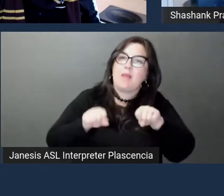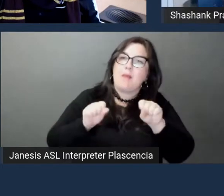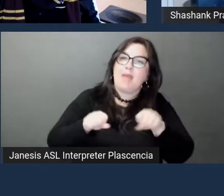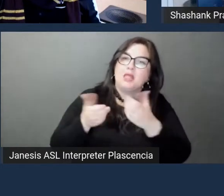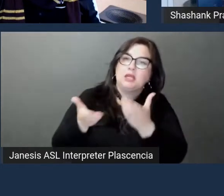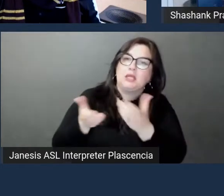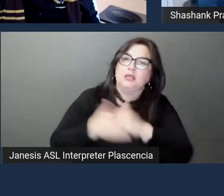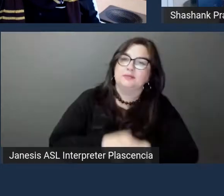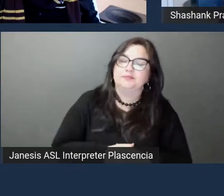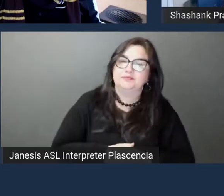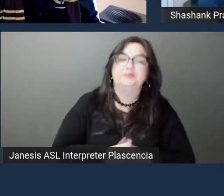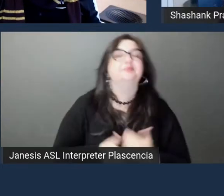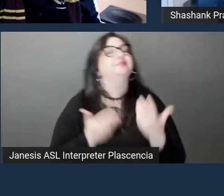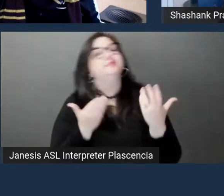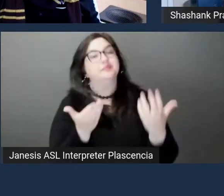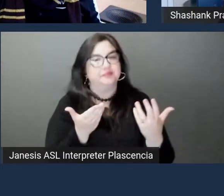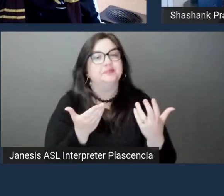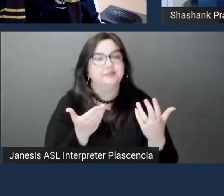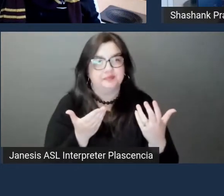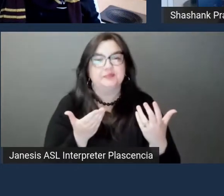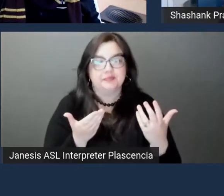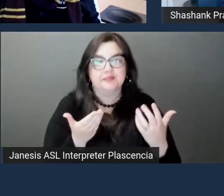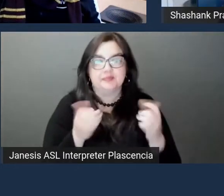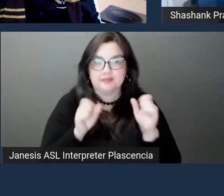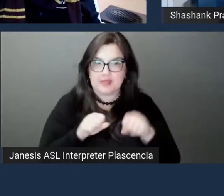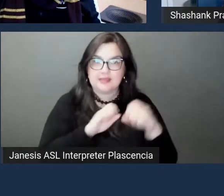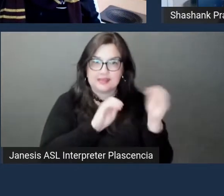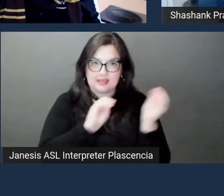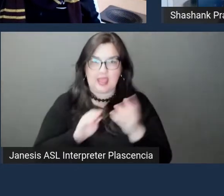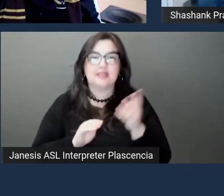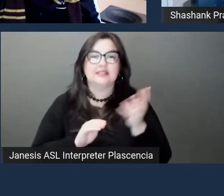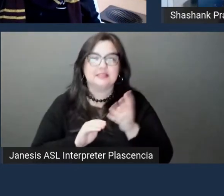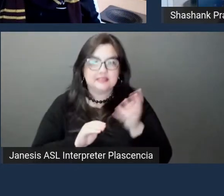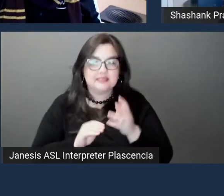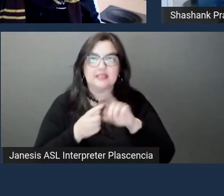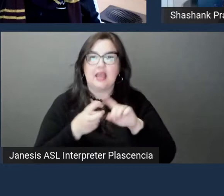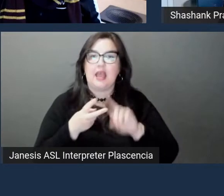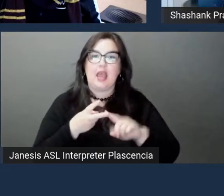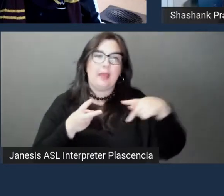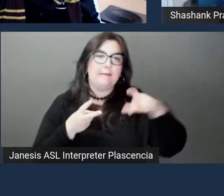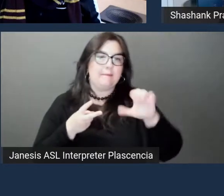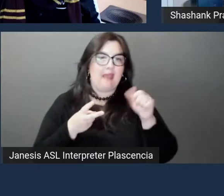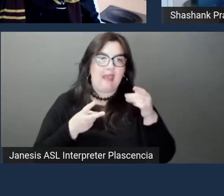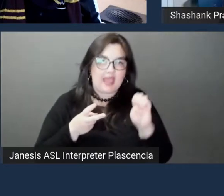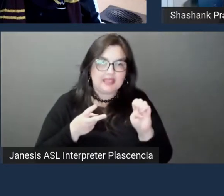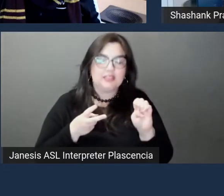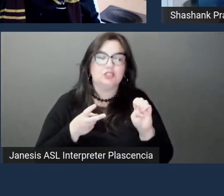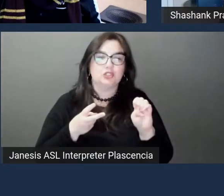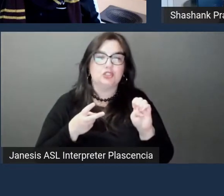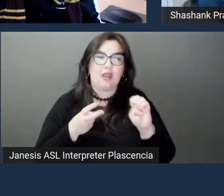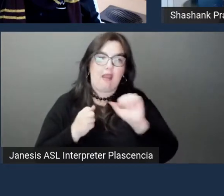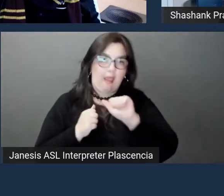It could be to install a Legacy Custom or Package Applications. For example,